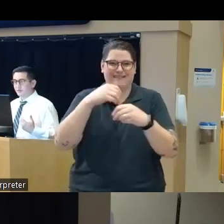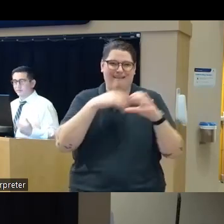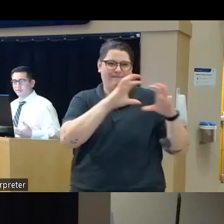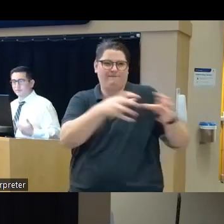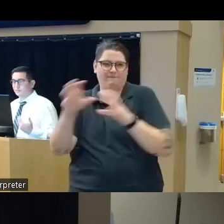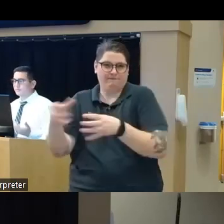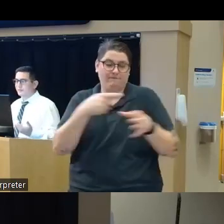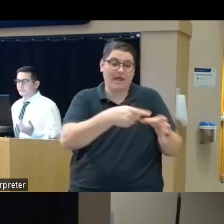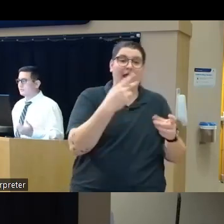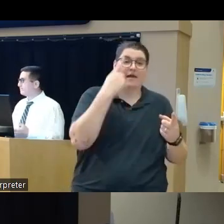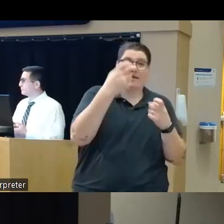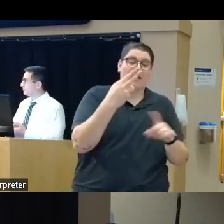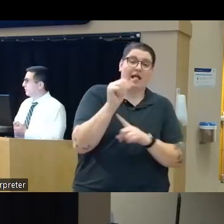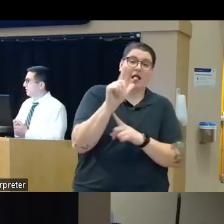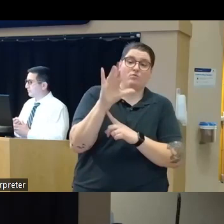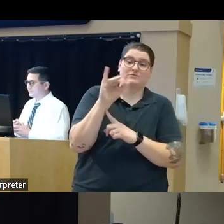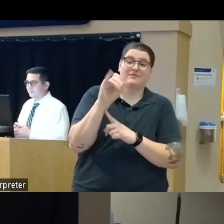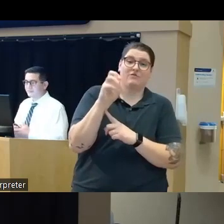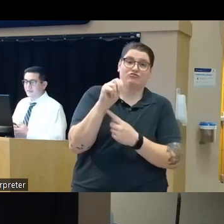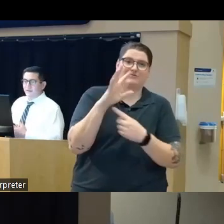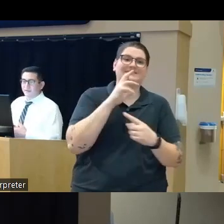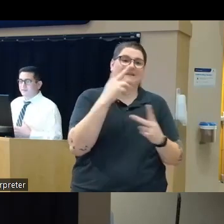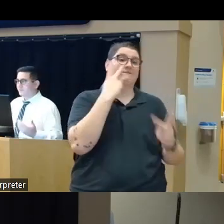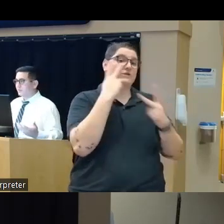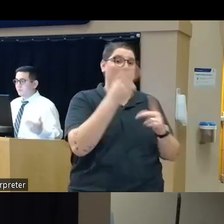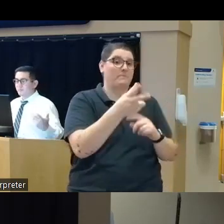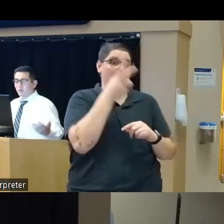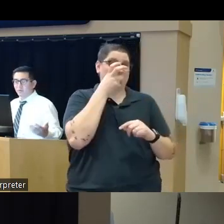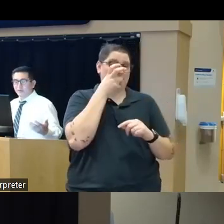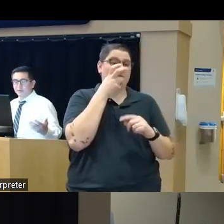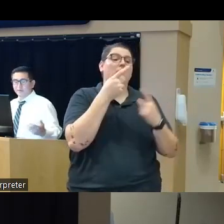this already right so Hallucination is a visual percept that's experienced when people are awake